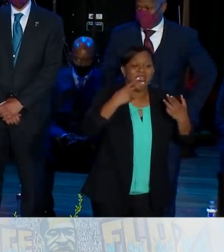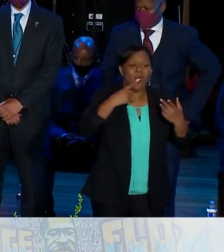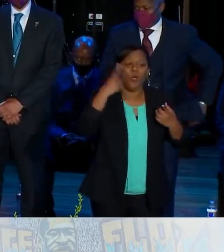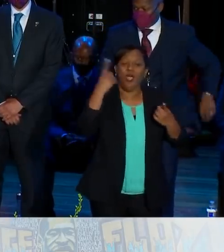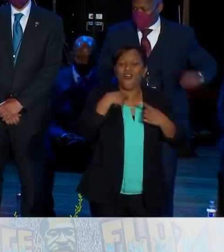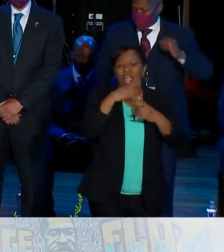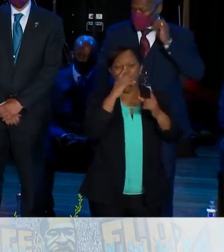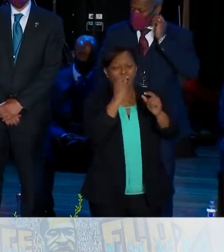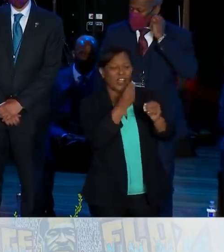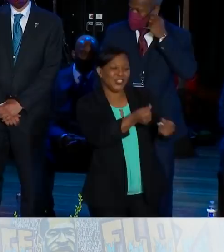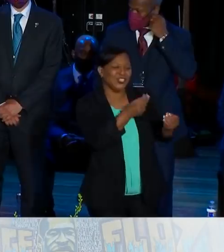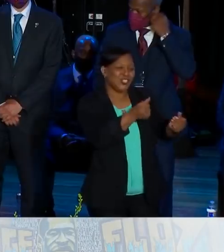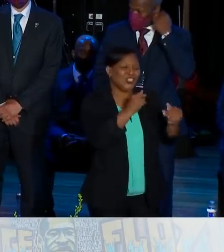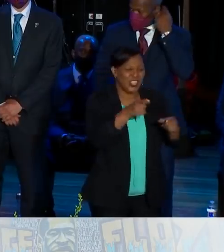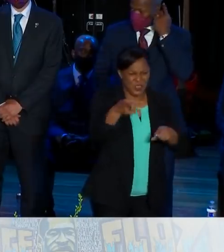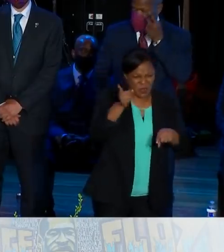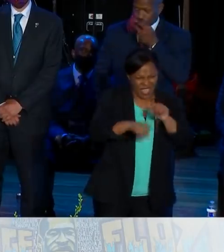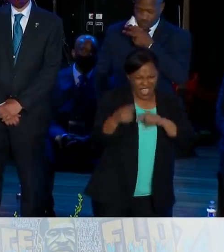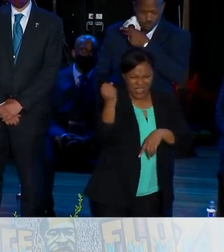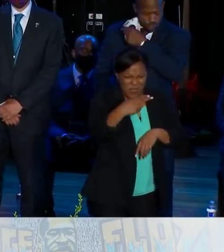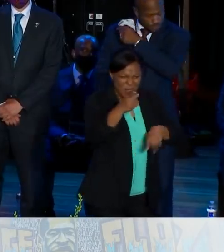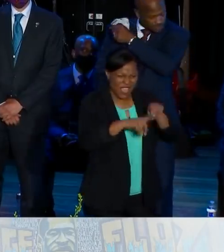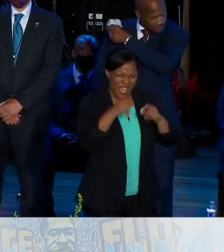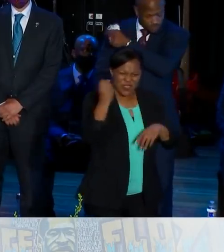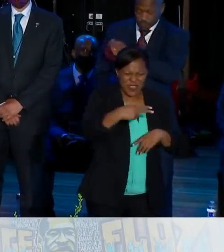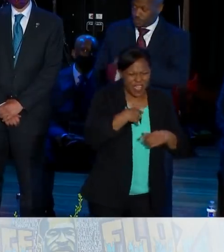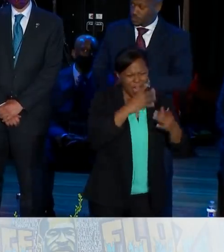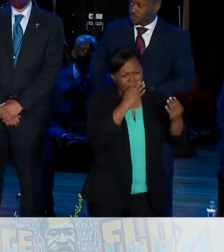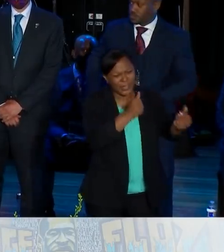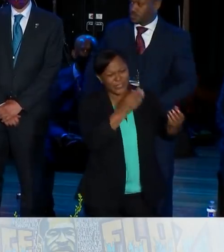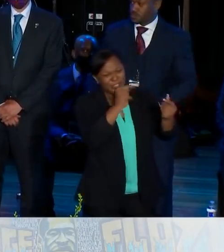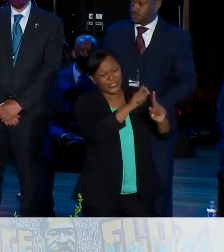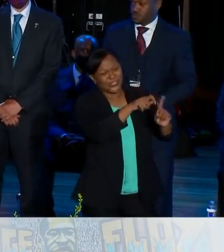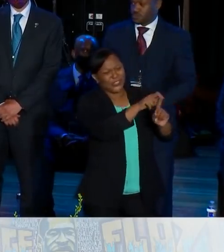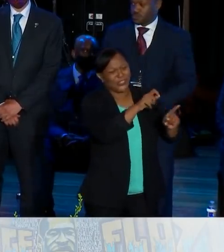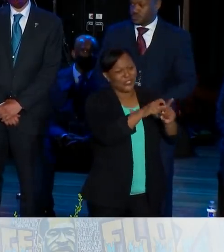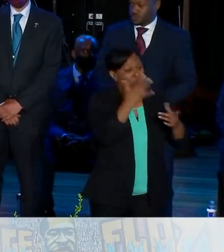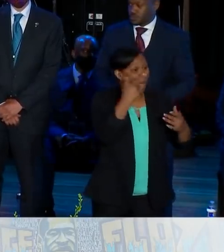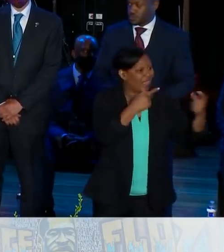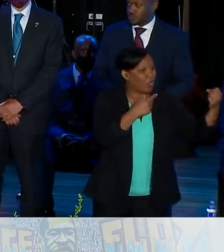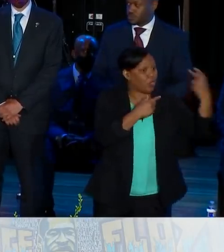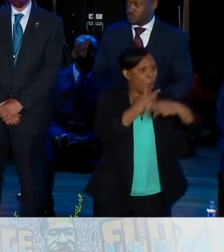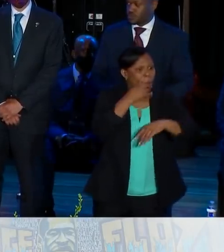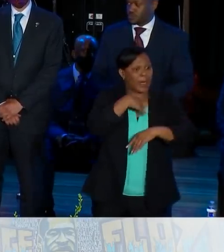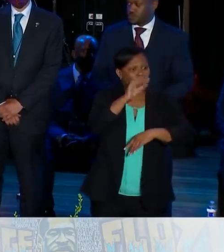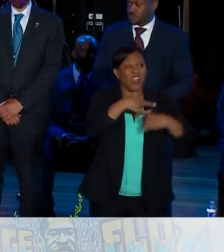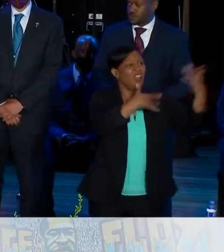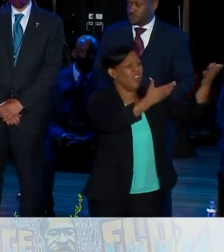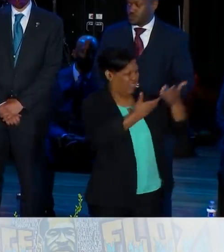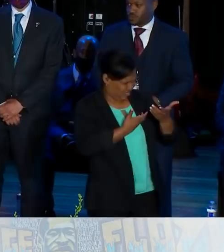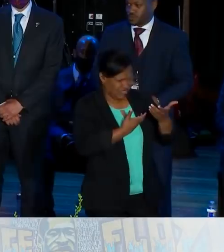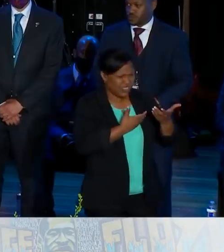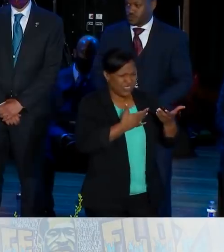FOOTBALL AND I USED TO SAY TO MYSELF, LIKE, MAN, YOU CAN'T THROW. YOU CAN'T THROW AT ALL. YOU KNOW WHAT I MEAN?